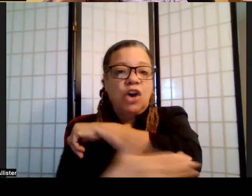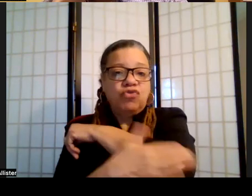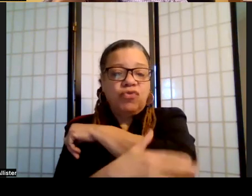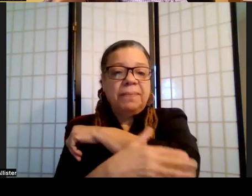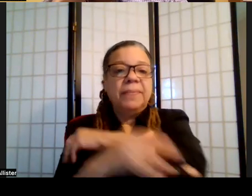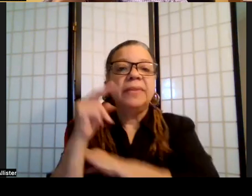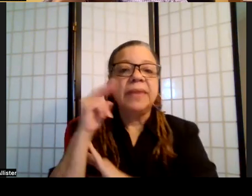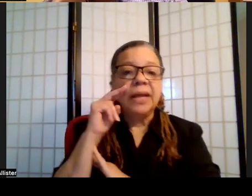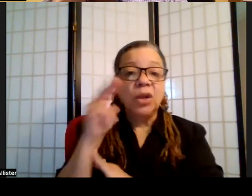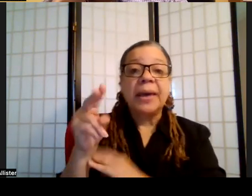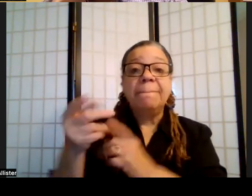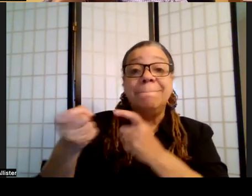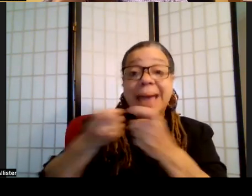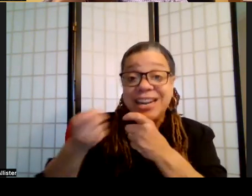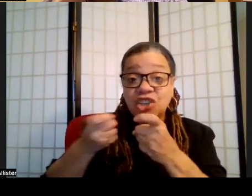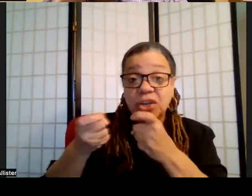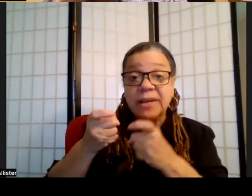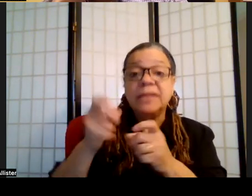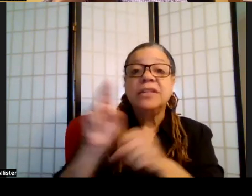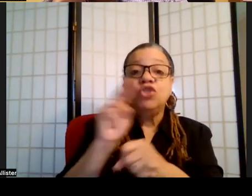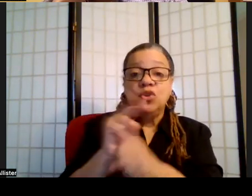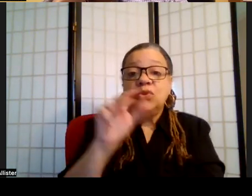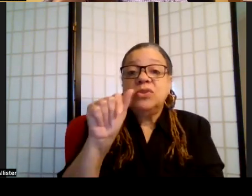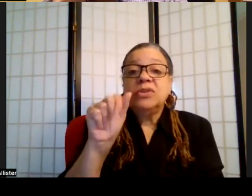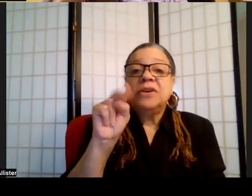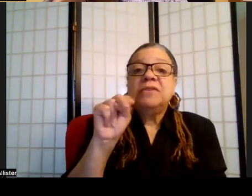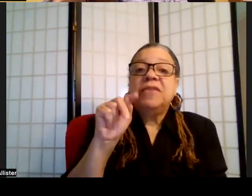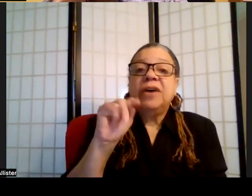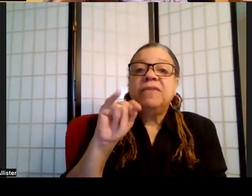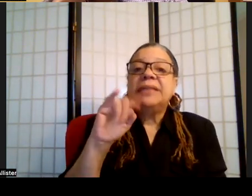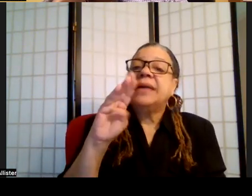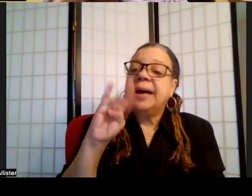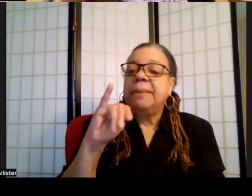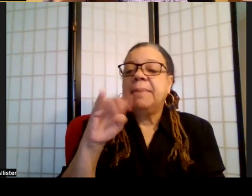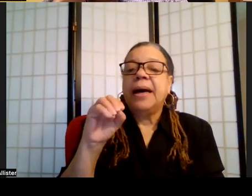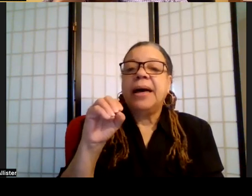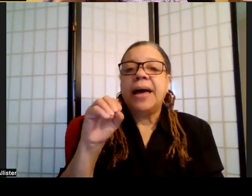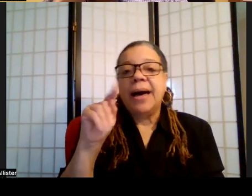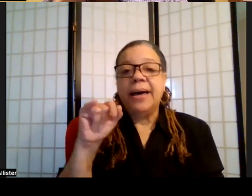of antibiotics, and they've reduced the overuse so, uh,